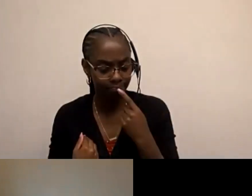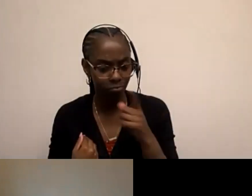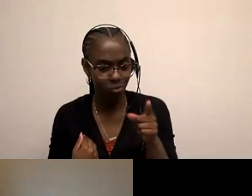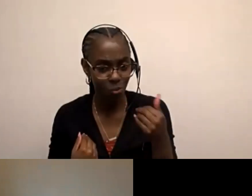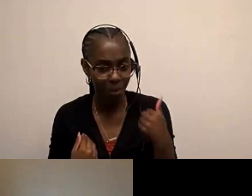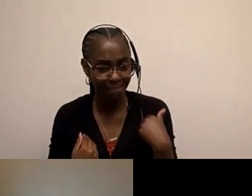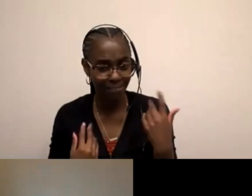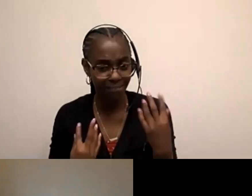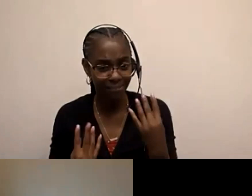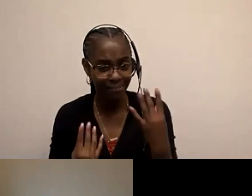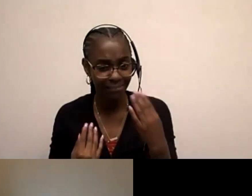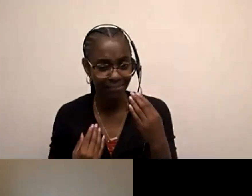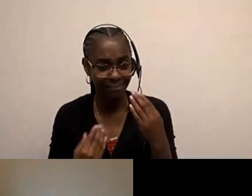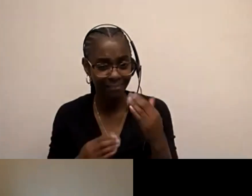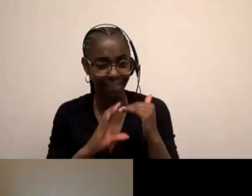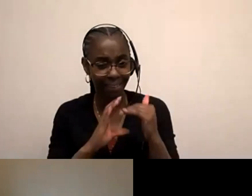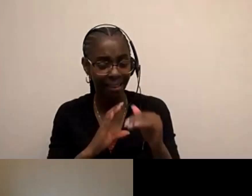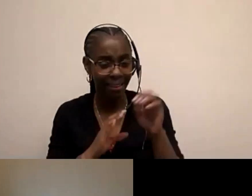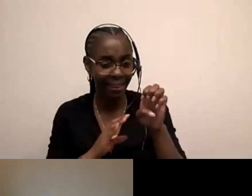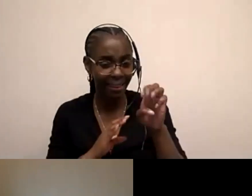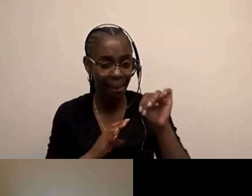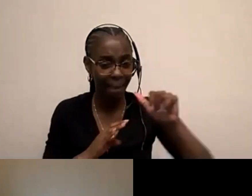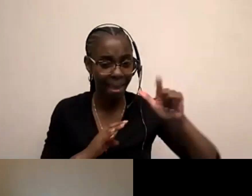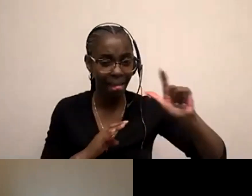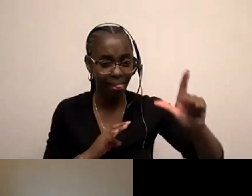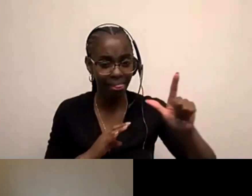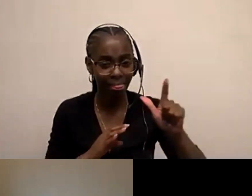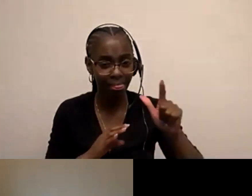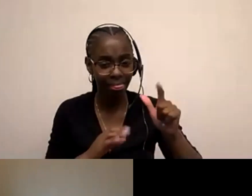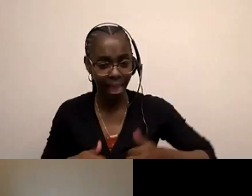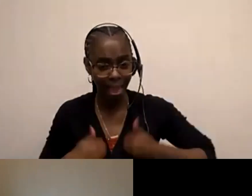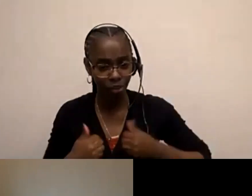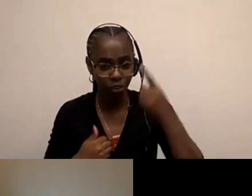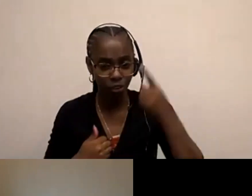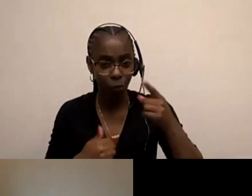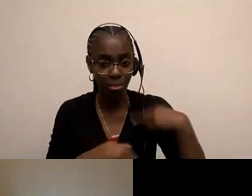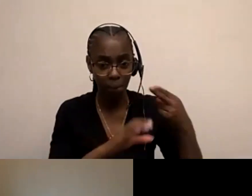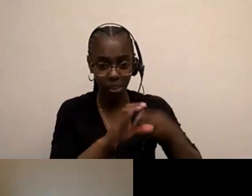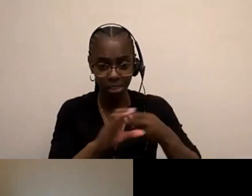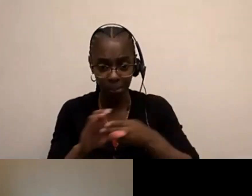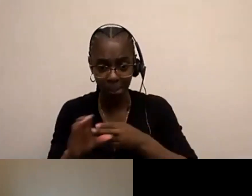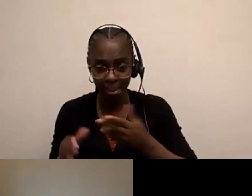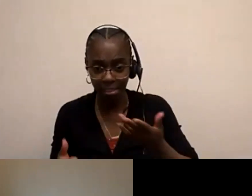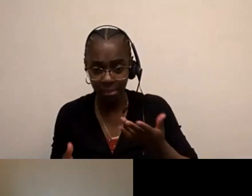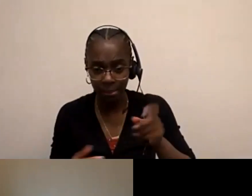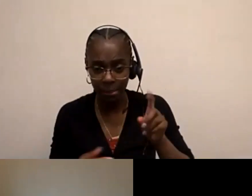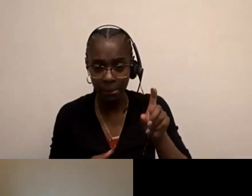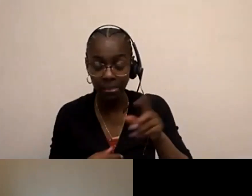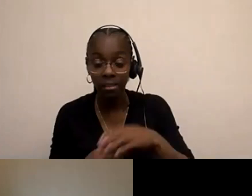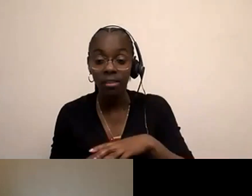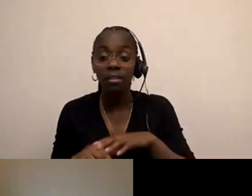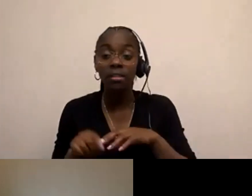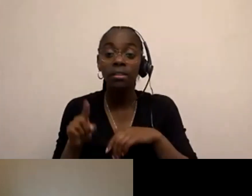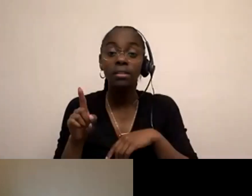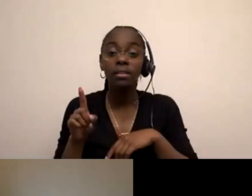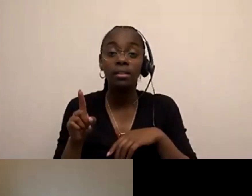HAVE E-MAIL ADDRESSES FOR THE PARTICIPANTS? JENNIFER: I PUT THAT ON THE FORM.